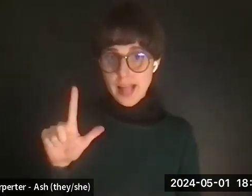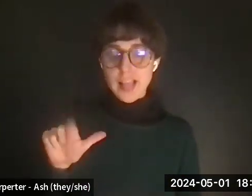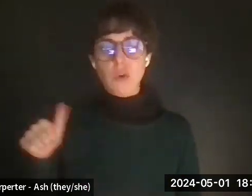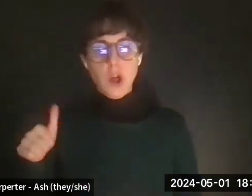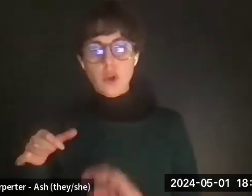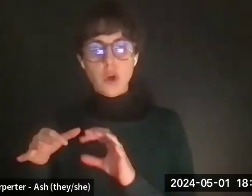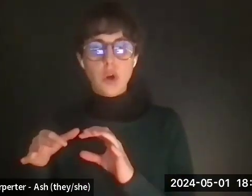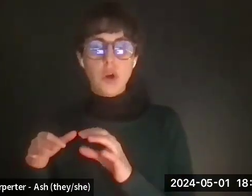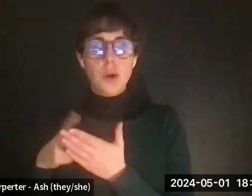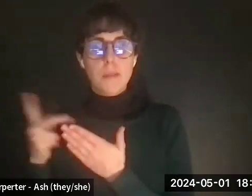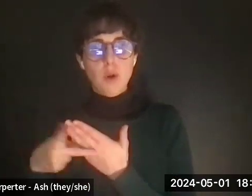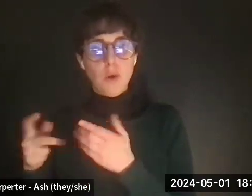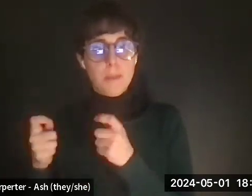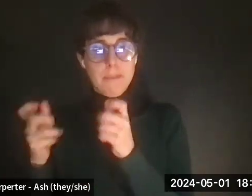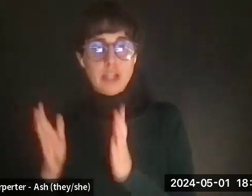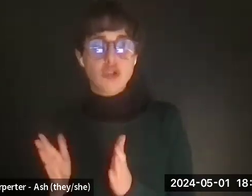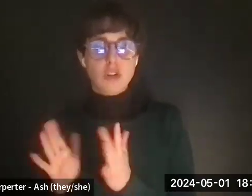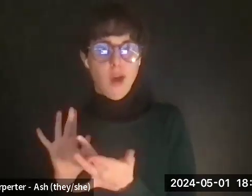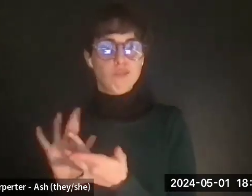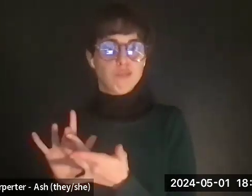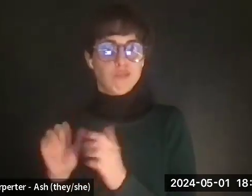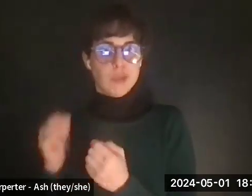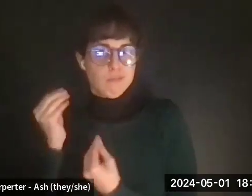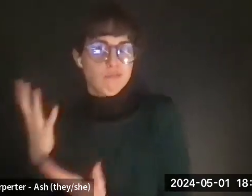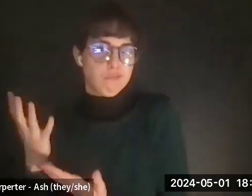or feel free to attend again, one more session tomorrow morning.